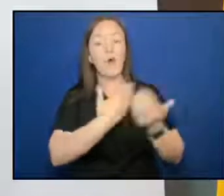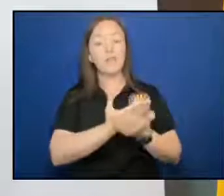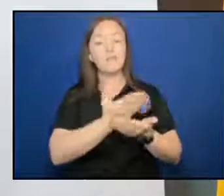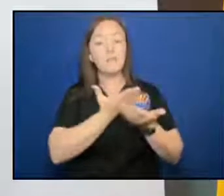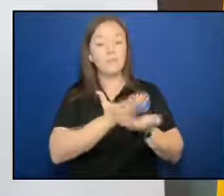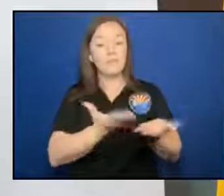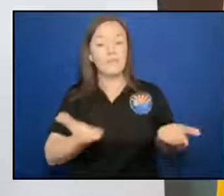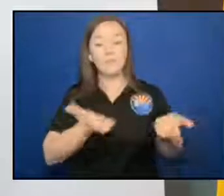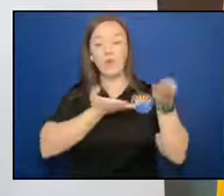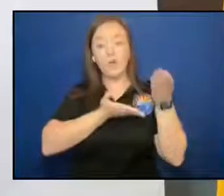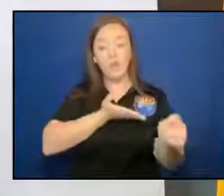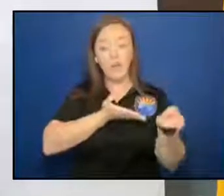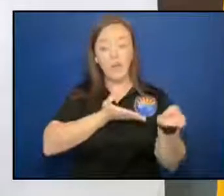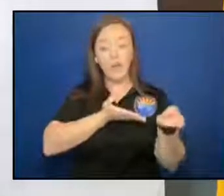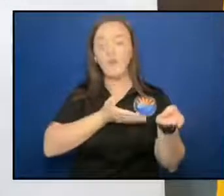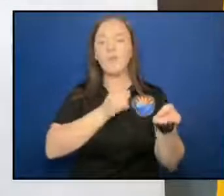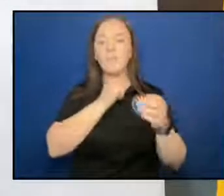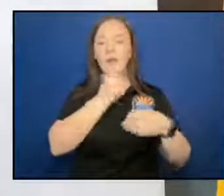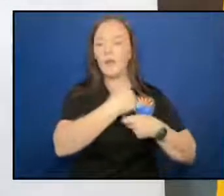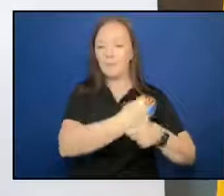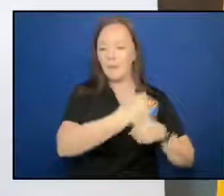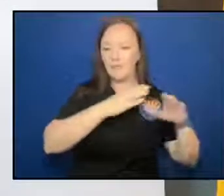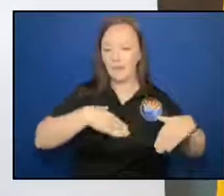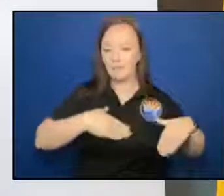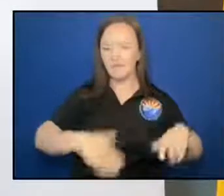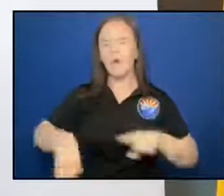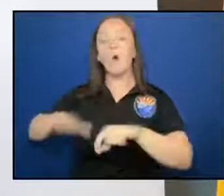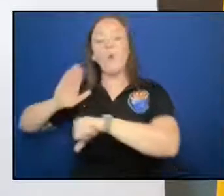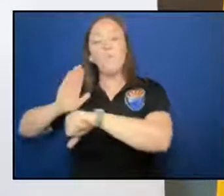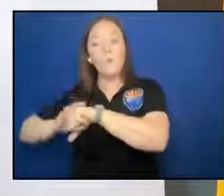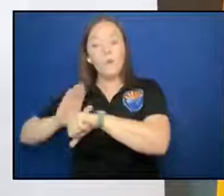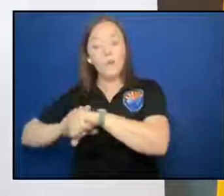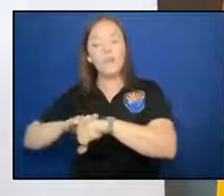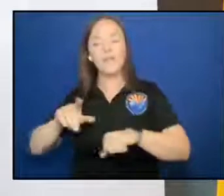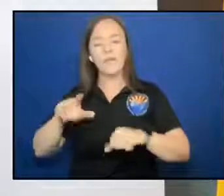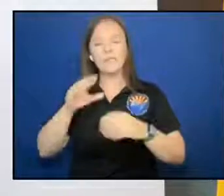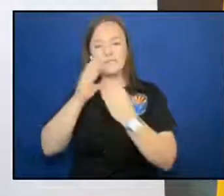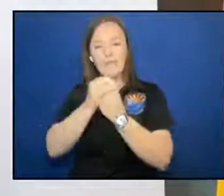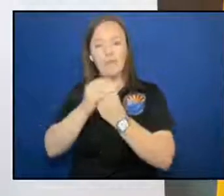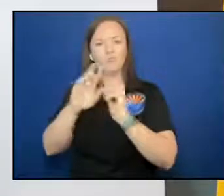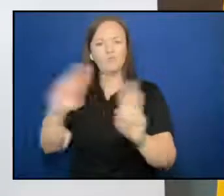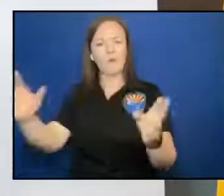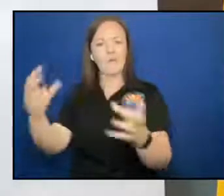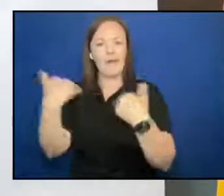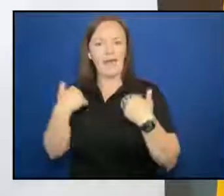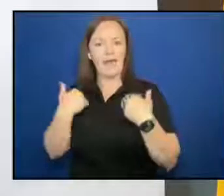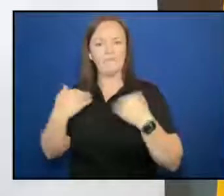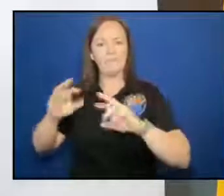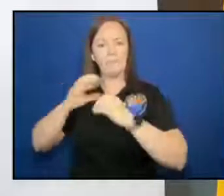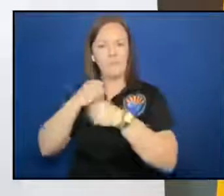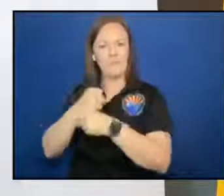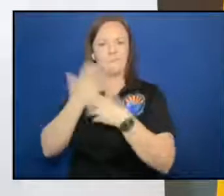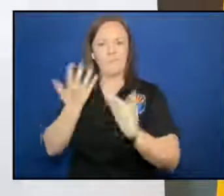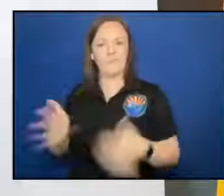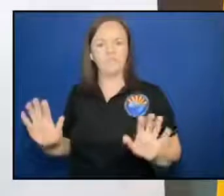BACK THREE DAYS AND SO THIS REGION HERE AND HAVE THE